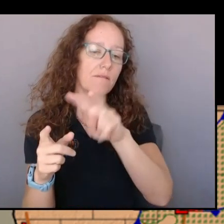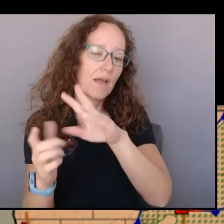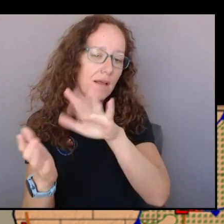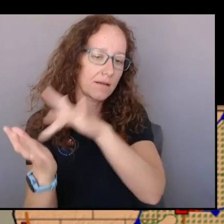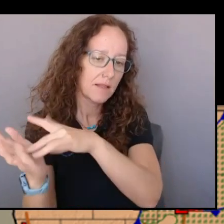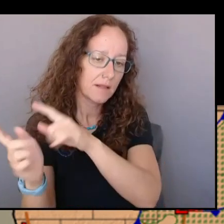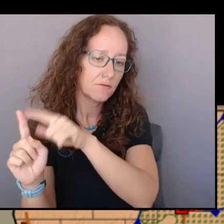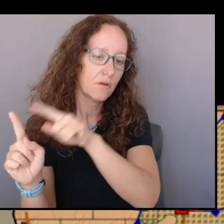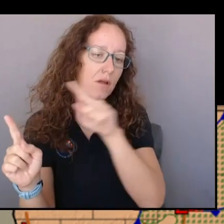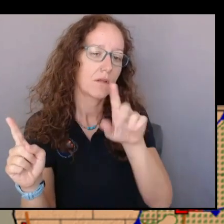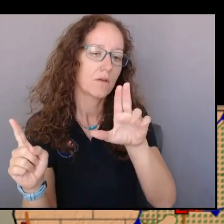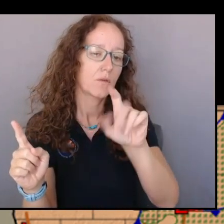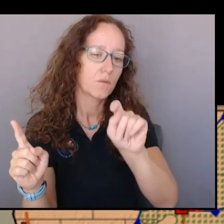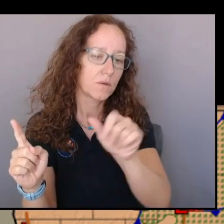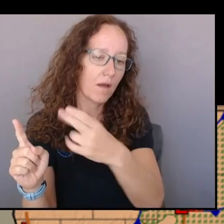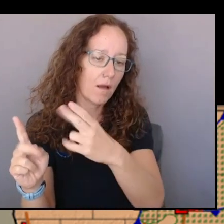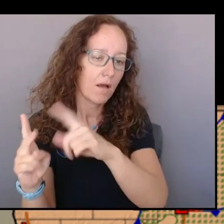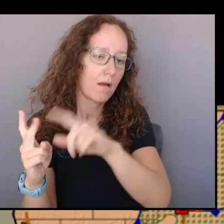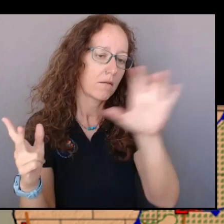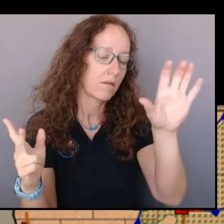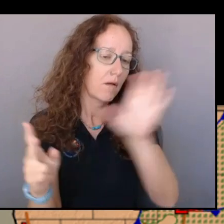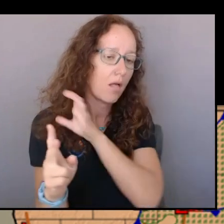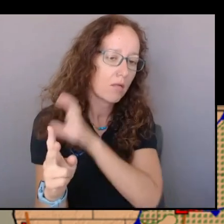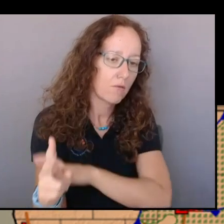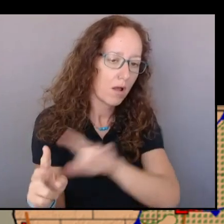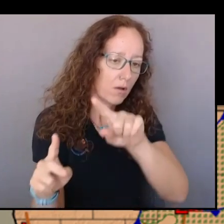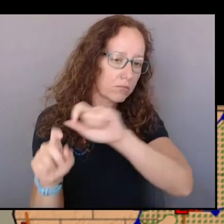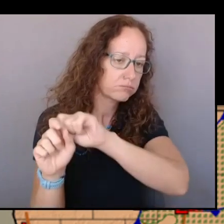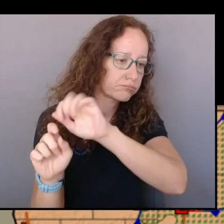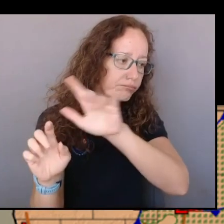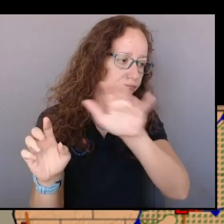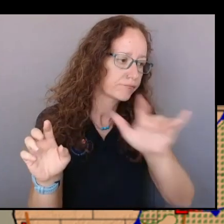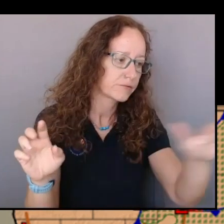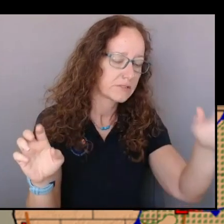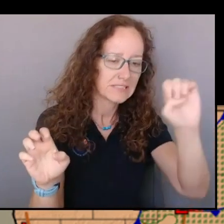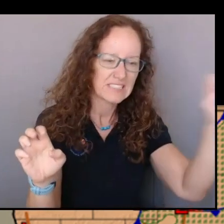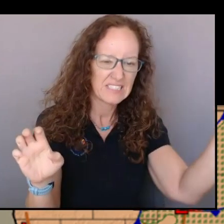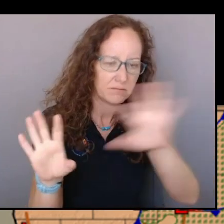further off to the northeast. But what's going to happen is along ahead of that cold front, we're going to start seeing